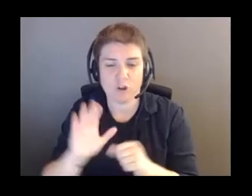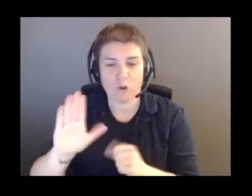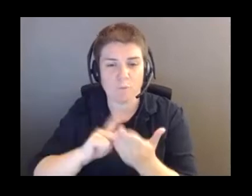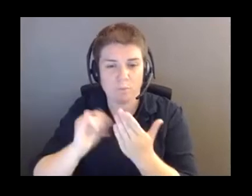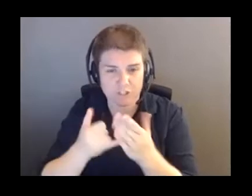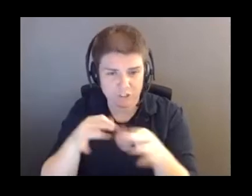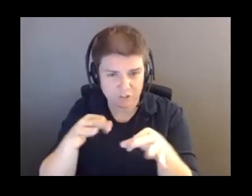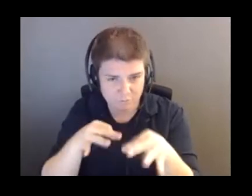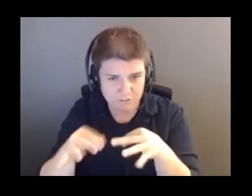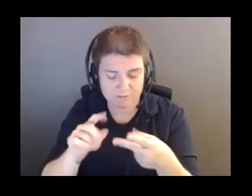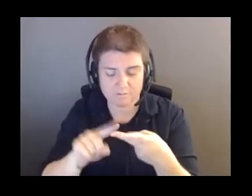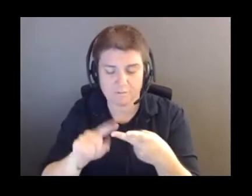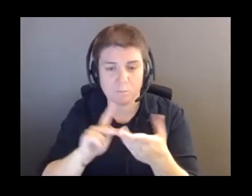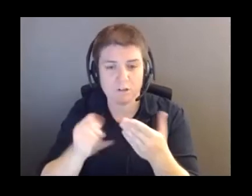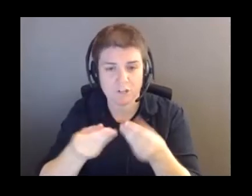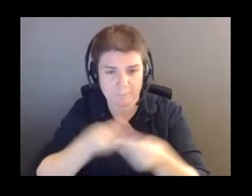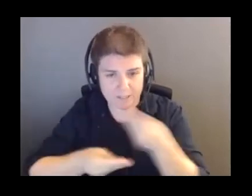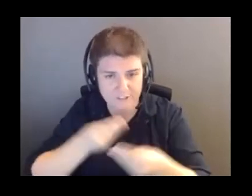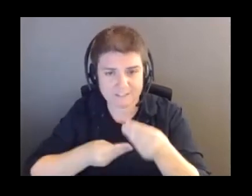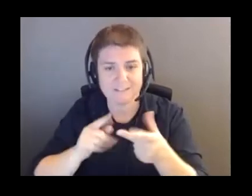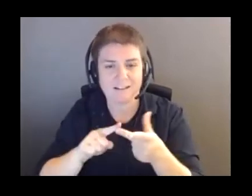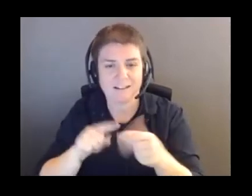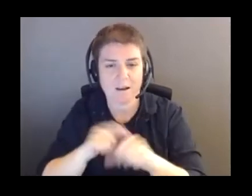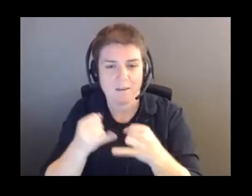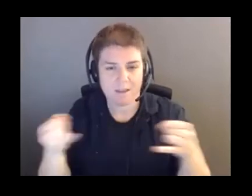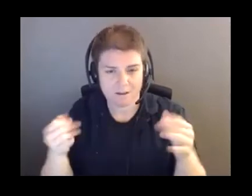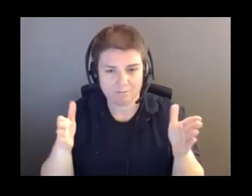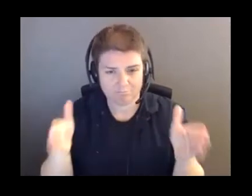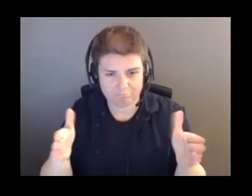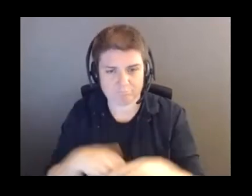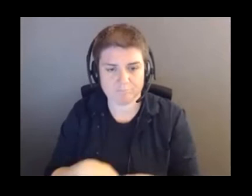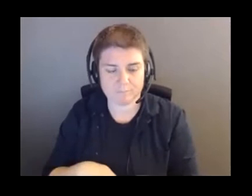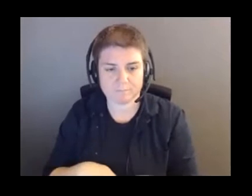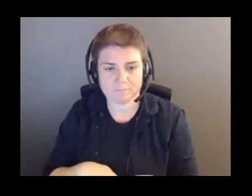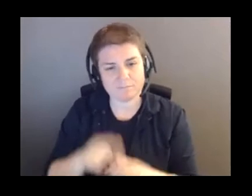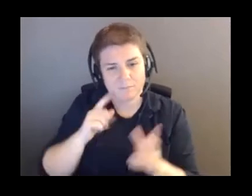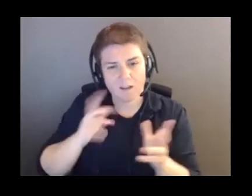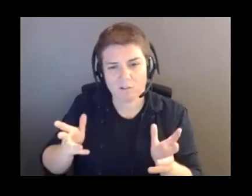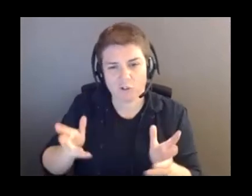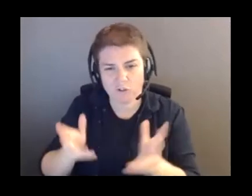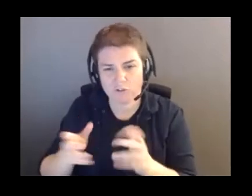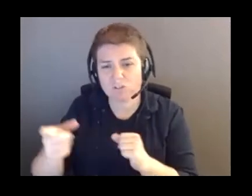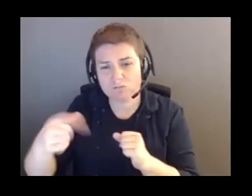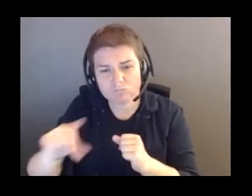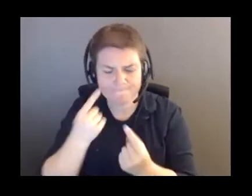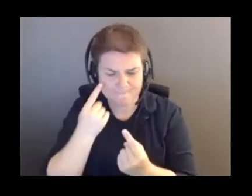project budget, and project timeline but again I really encourage folks to think about their applications holistically.